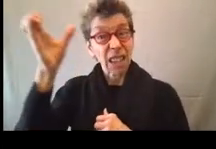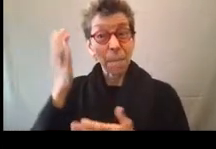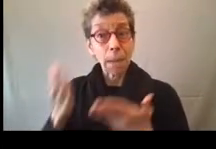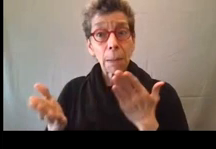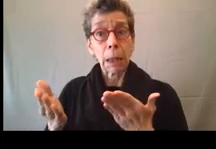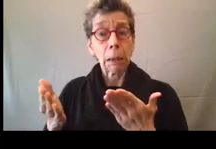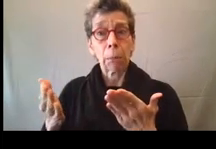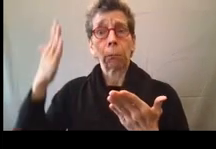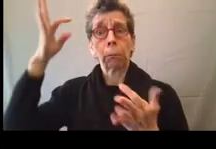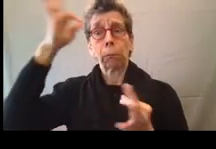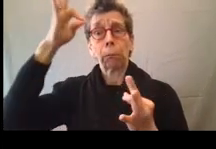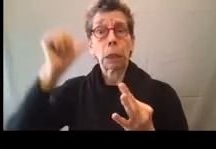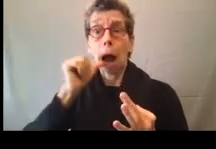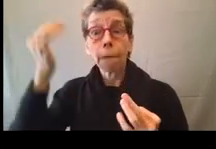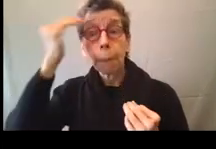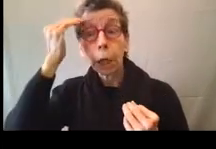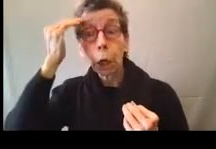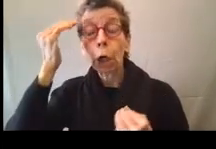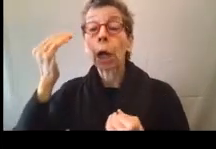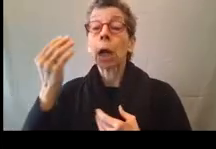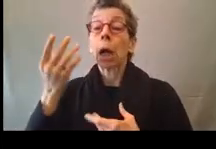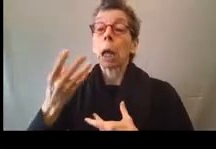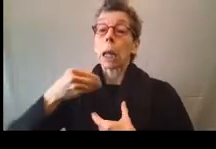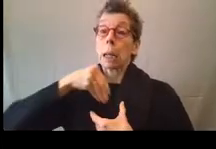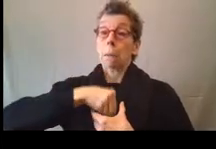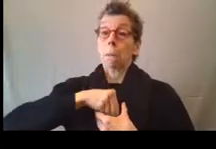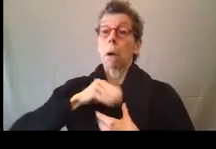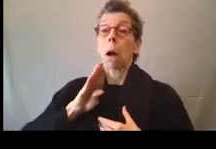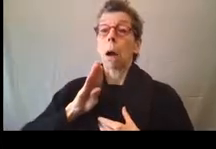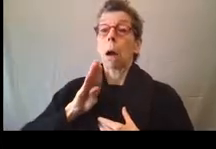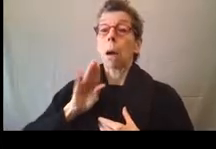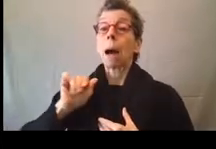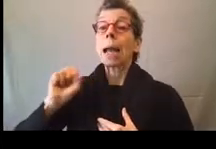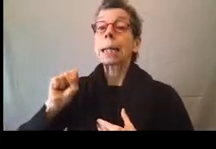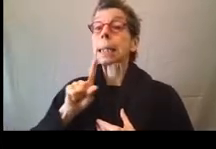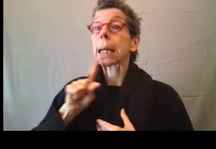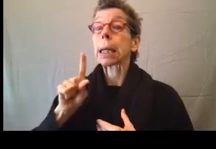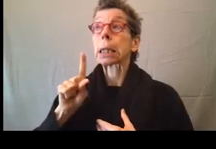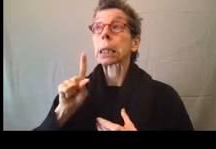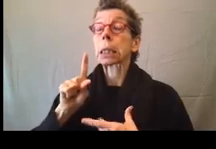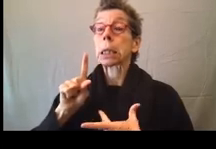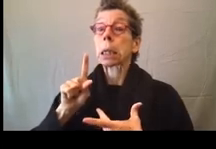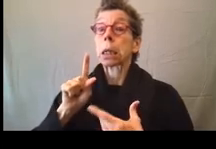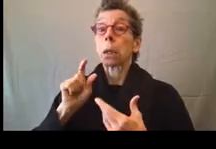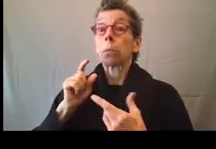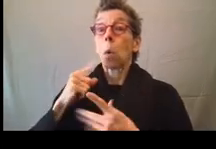it. Think of it as the bias that you don't know you have. And we all have it. You know,